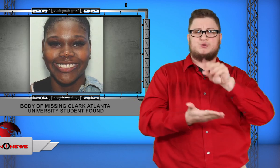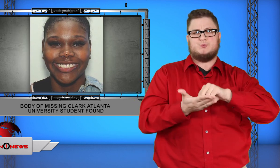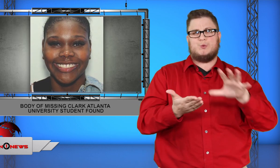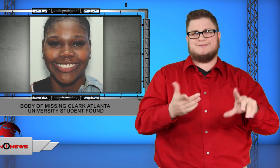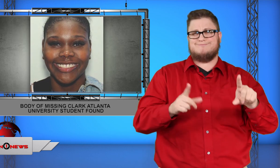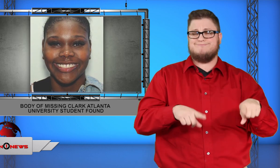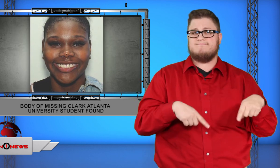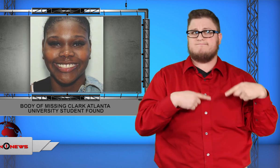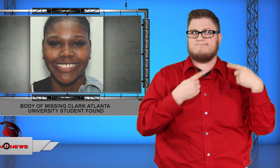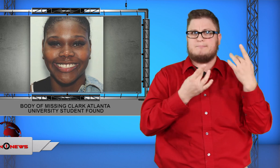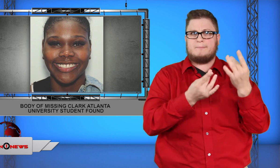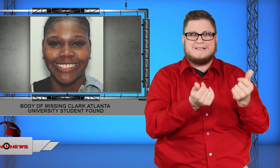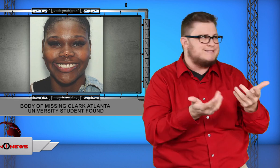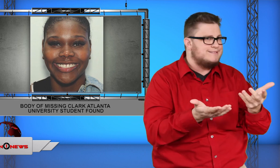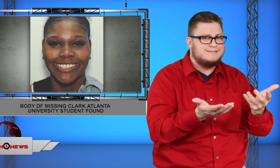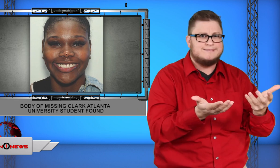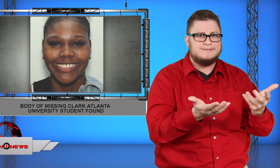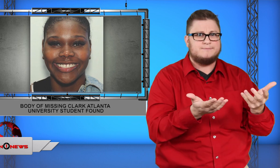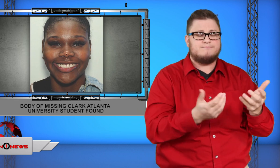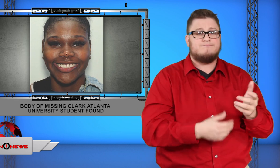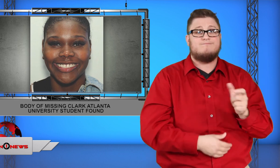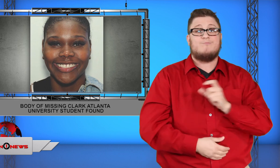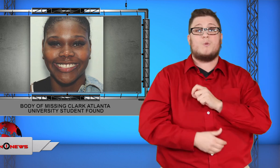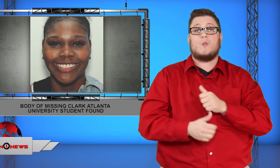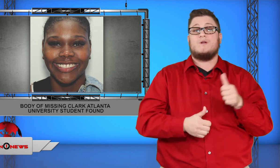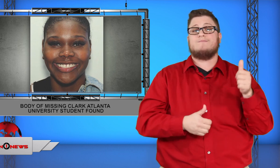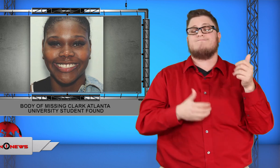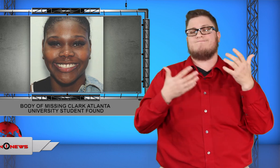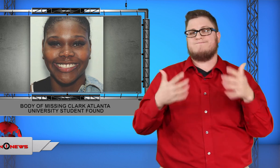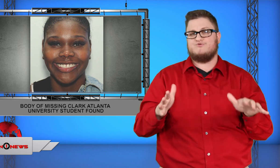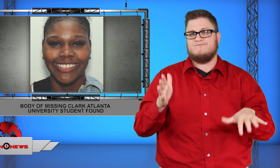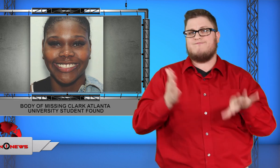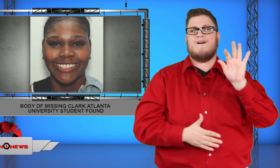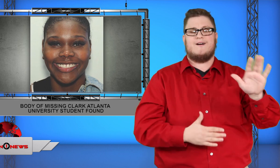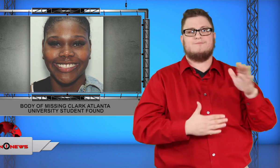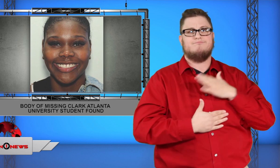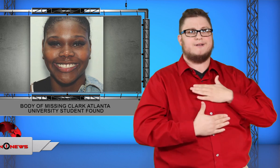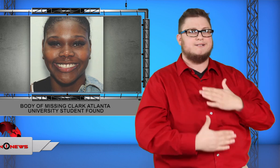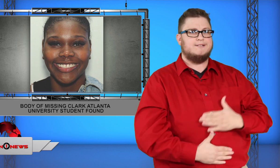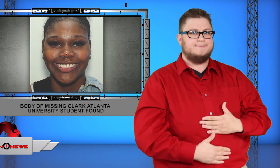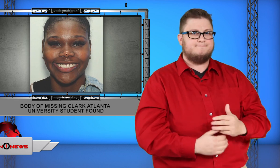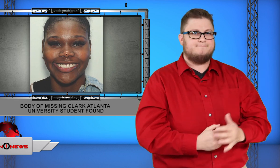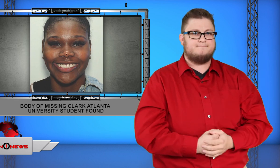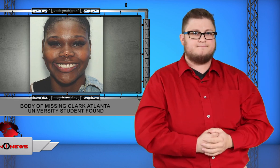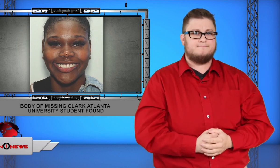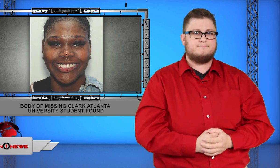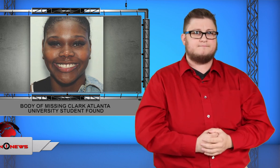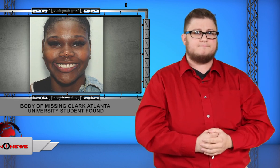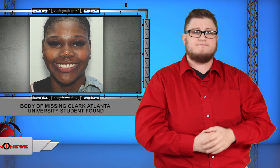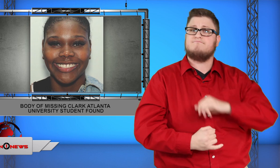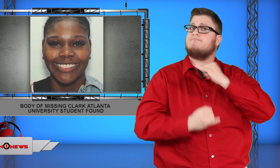Clark University student Alexis Crawford.